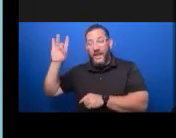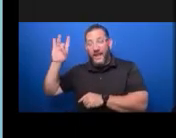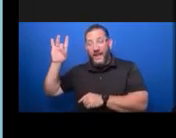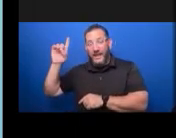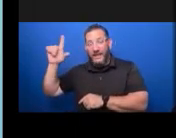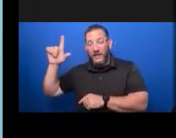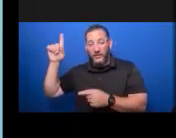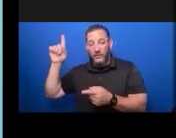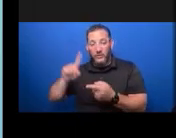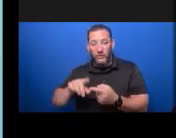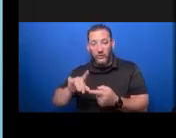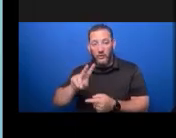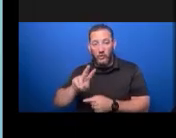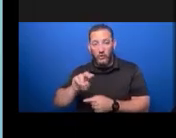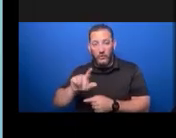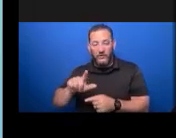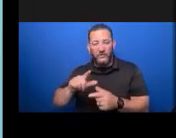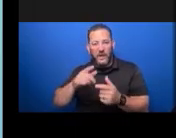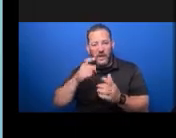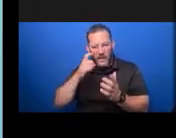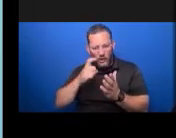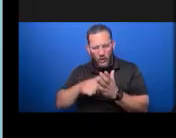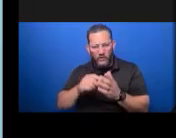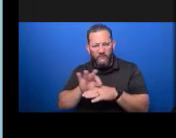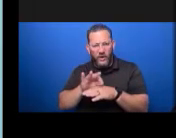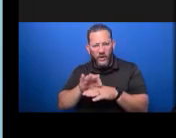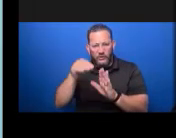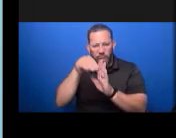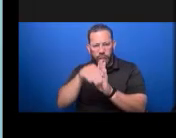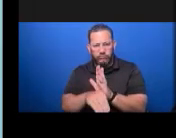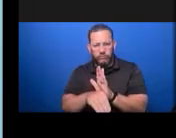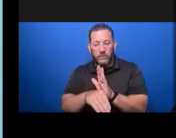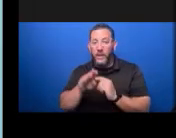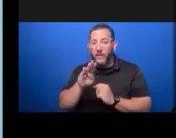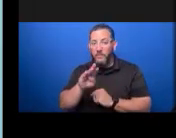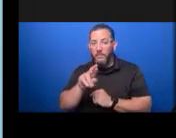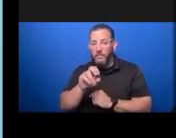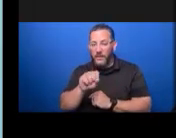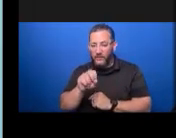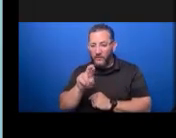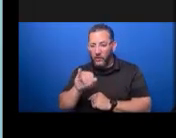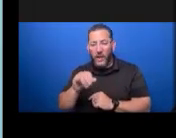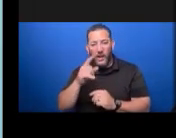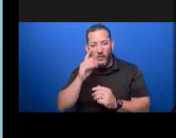rapidly deteriorates. And the BSRI will demonstrate this. So